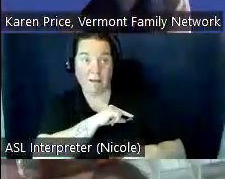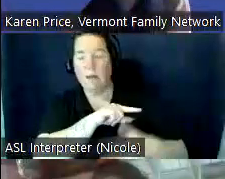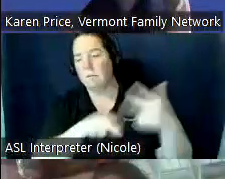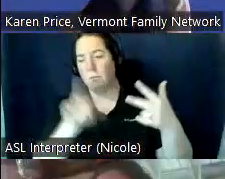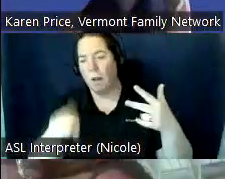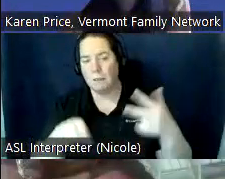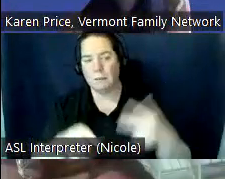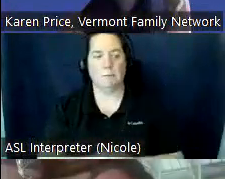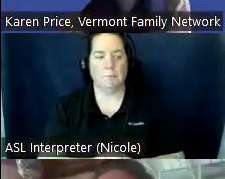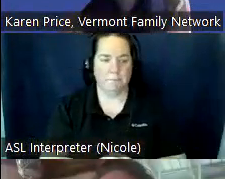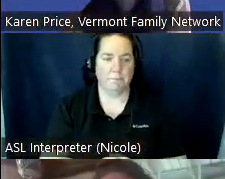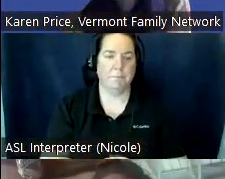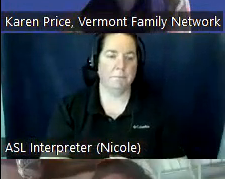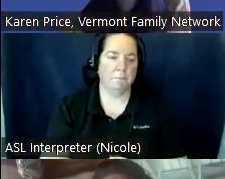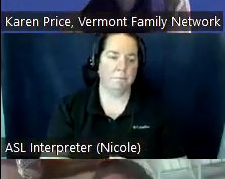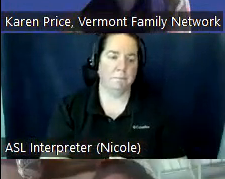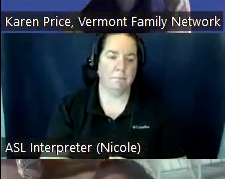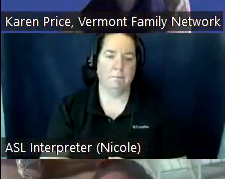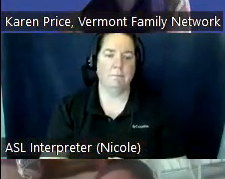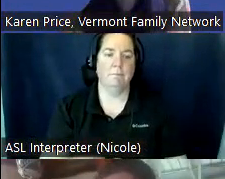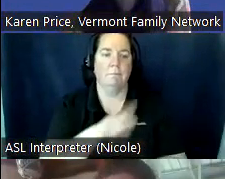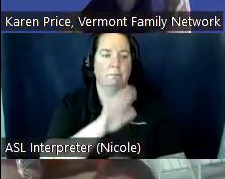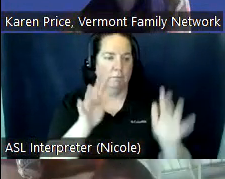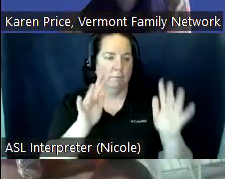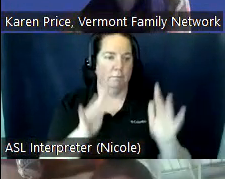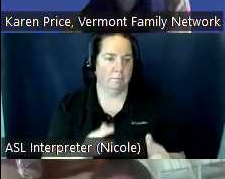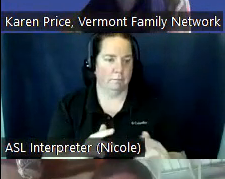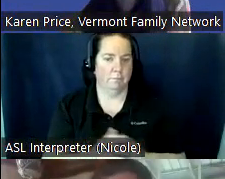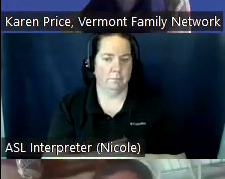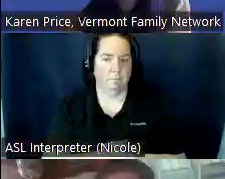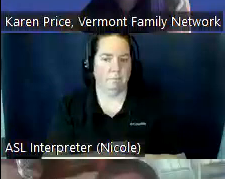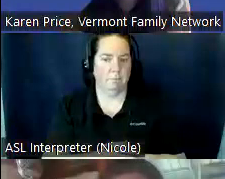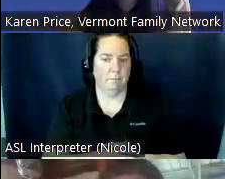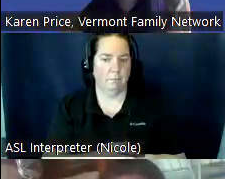changes being in effect. That's the three-gate eligibility determination and it highlights